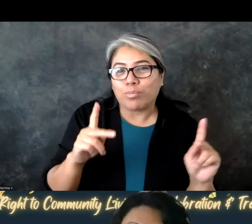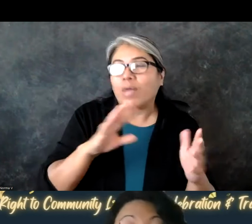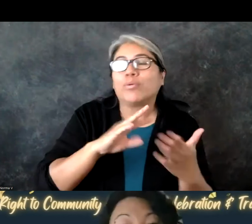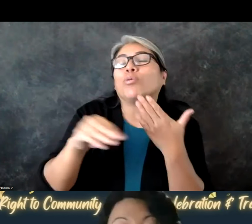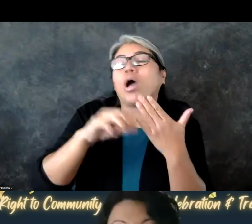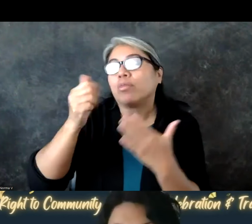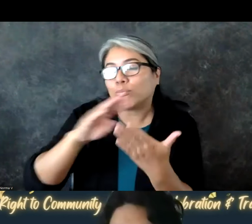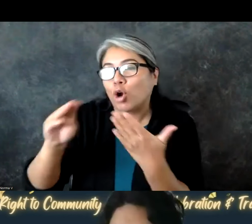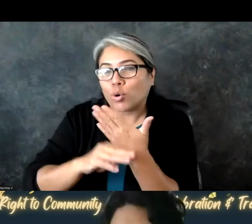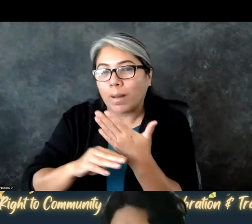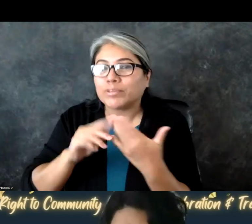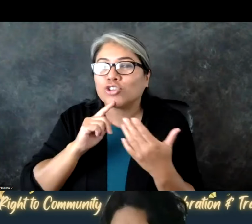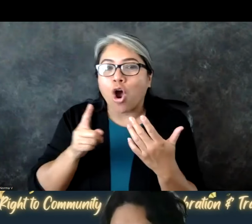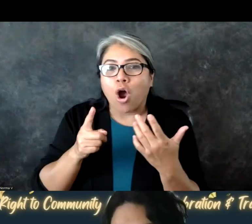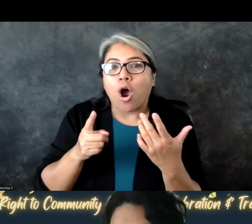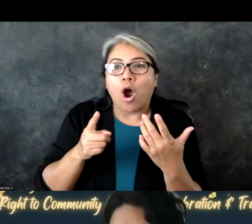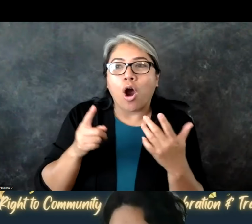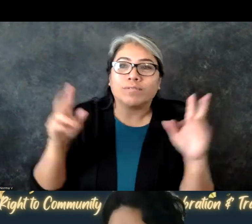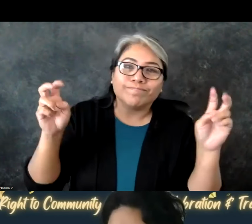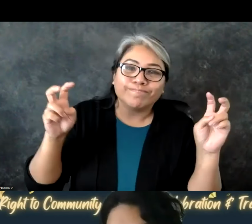programs that are dependent on Medi-Cal eligibility. But I